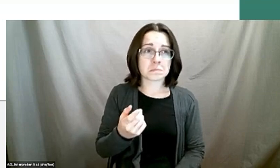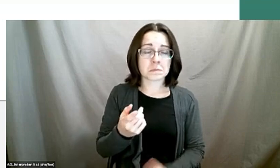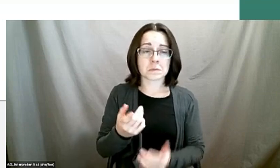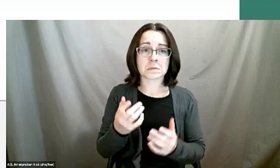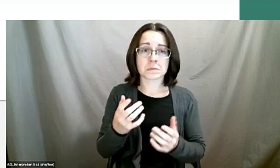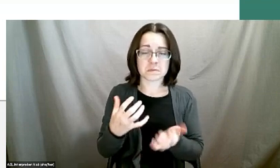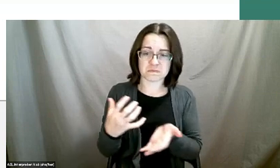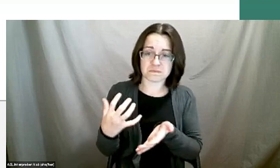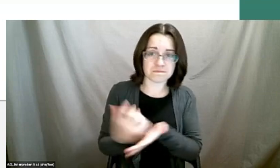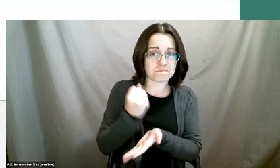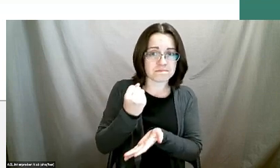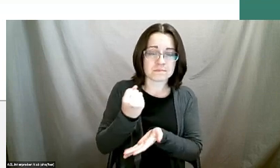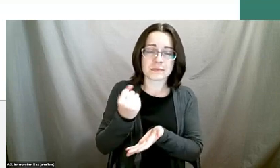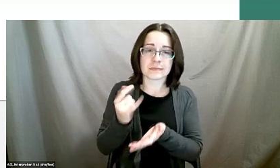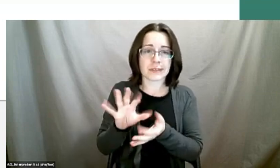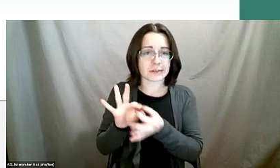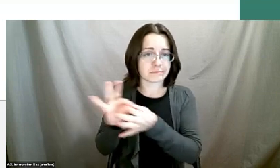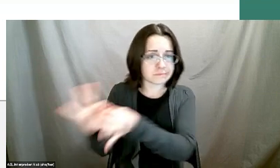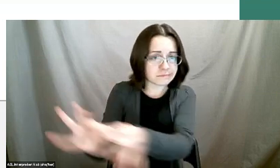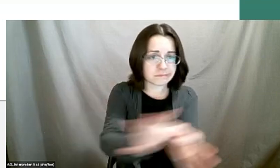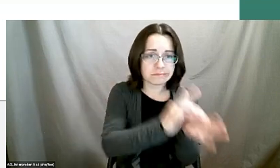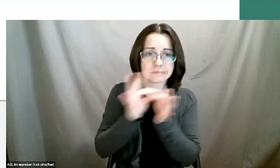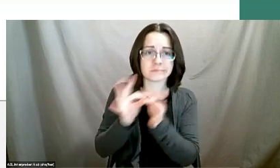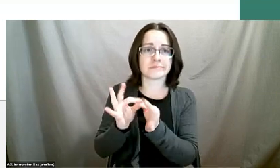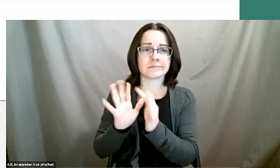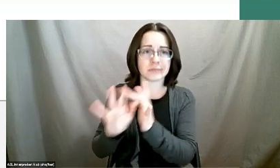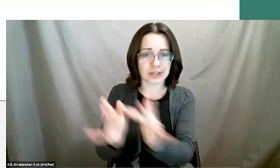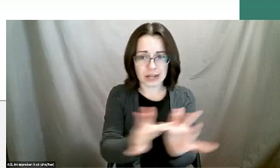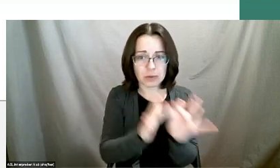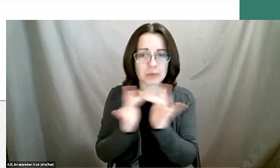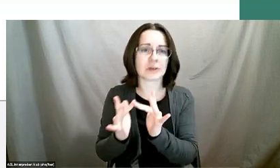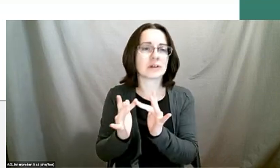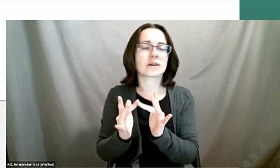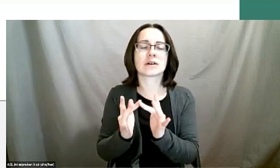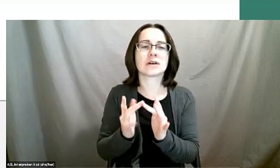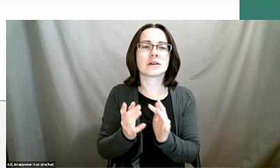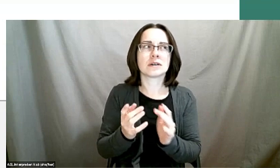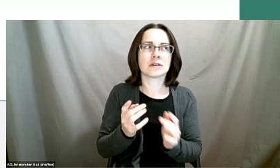And the people in multiple specialties who care